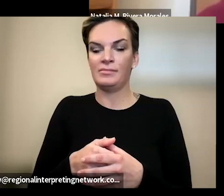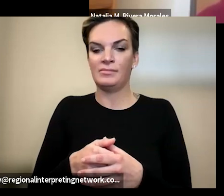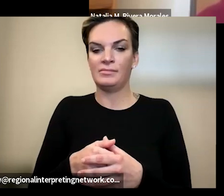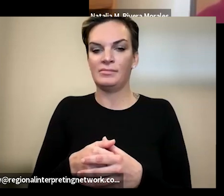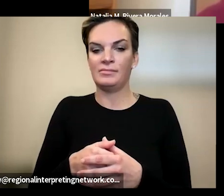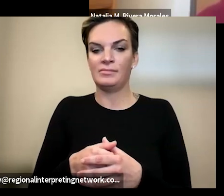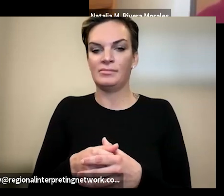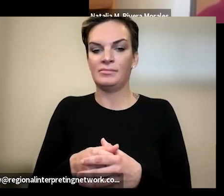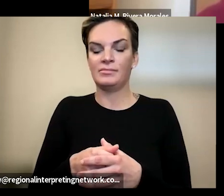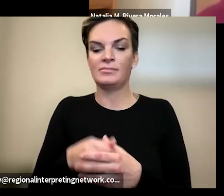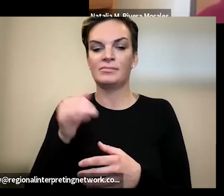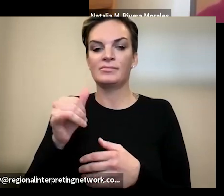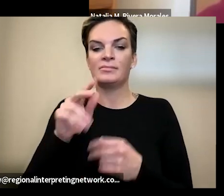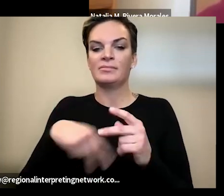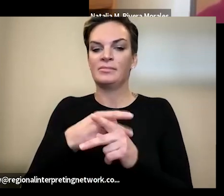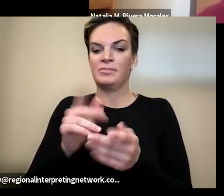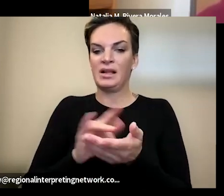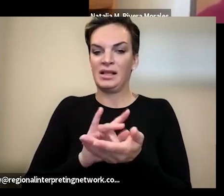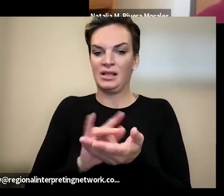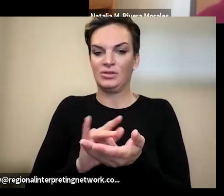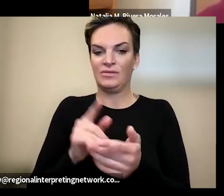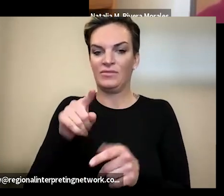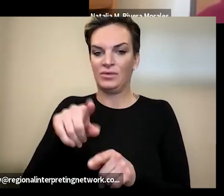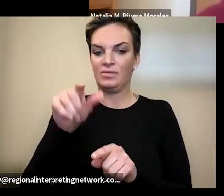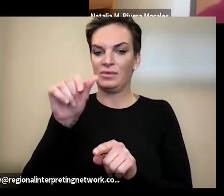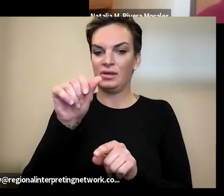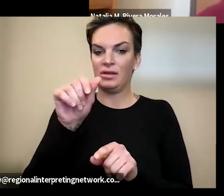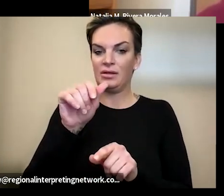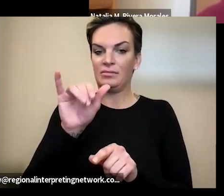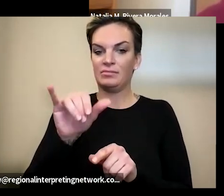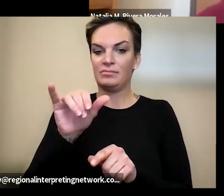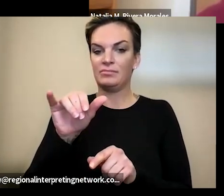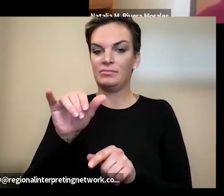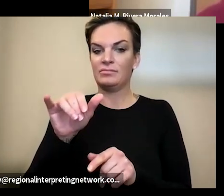for the more aggressive forms of autoimmune diseases, are coming from biologic medications,